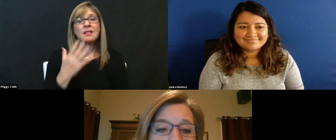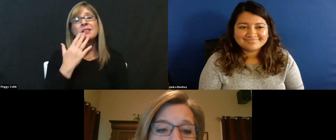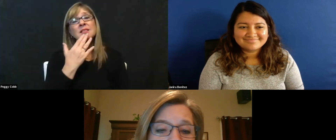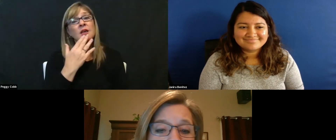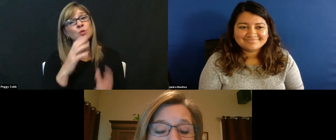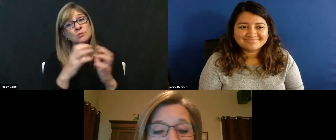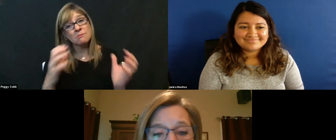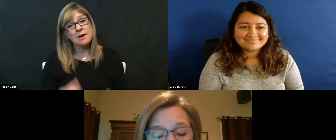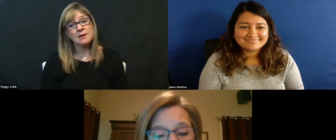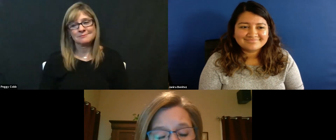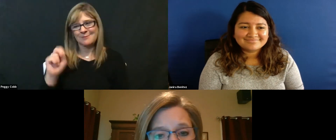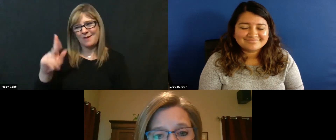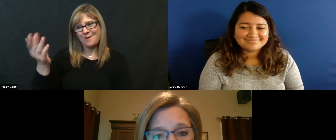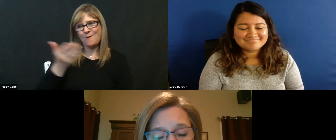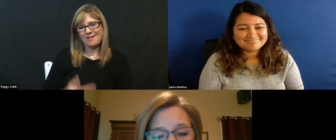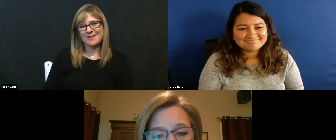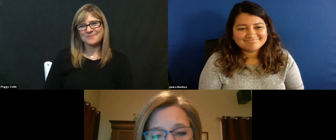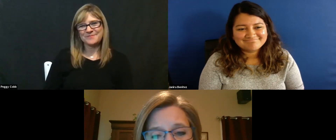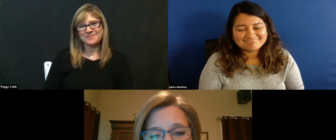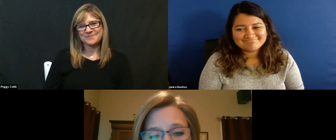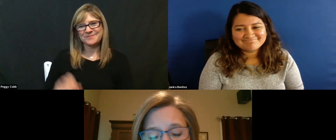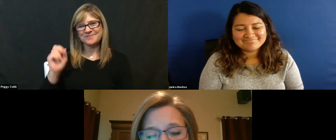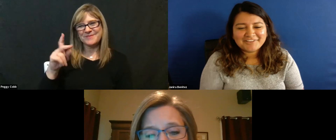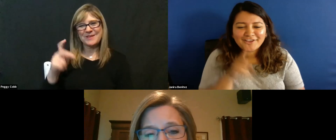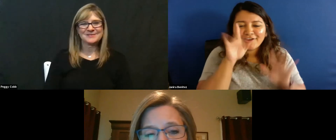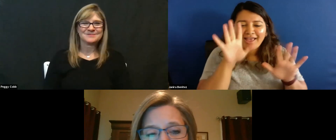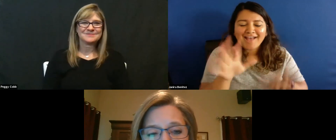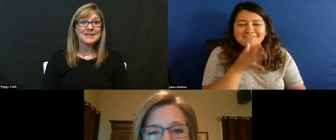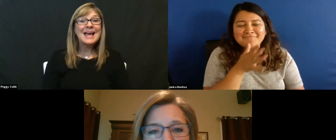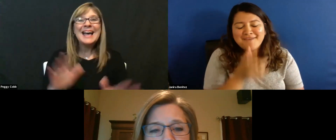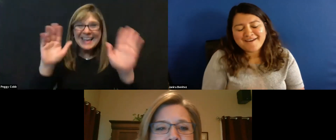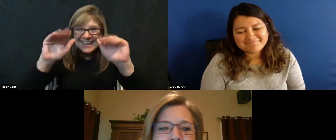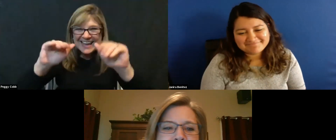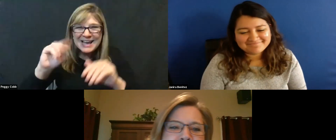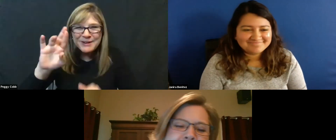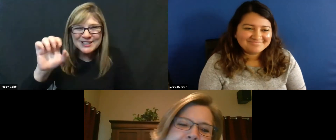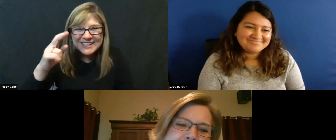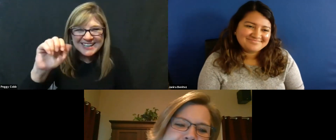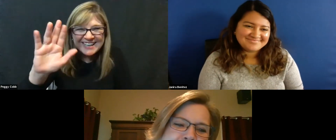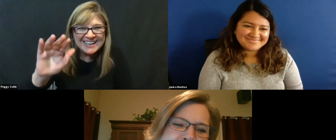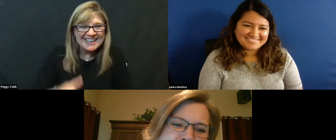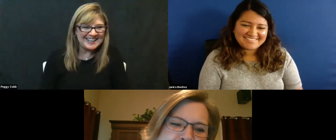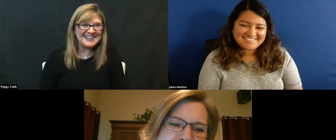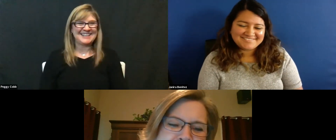Okay, well you're welcome. Marsha: All right. Martha: Hi Peggy. Thank you-- >> Hi Martha.